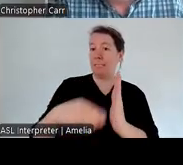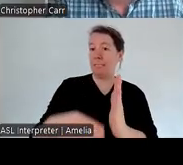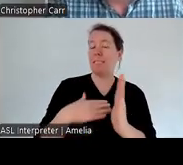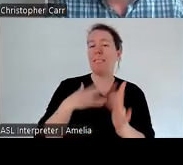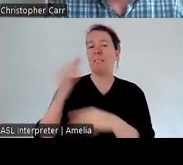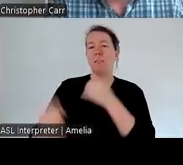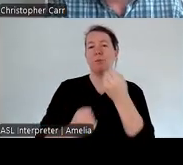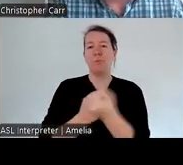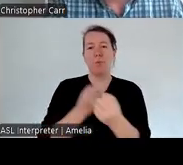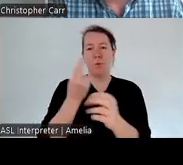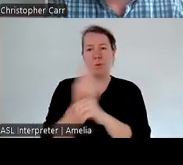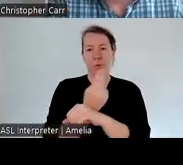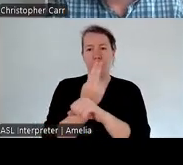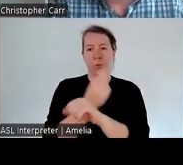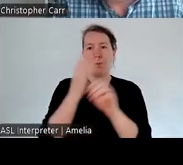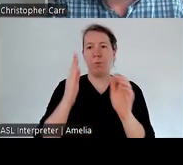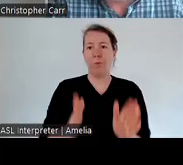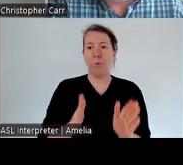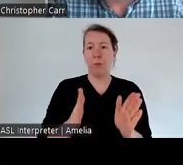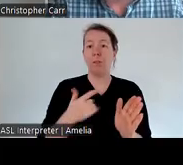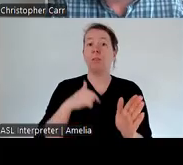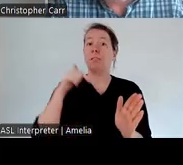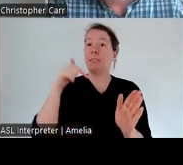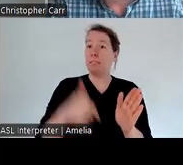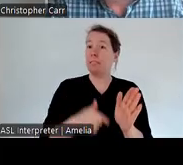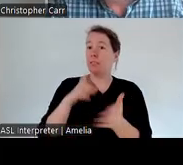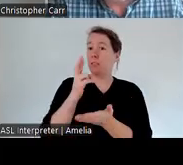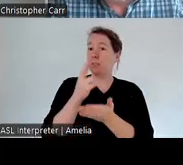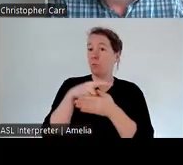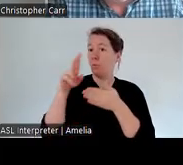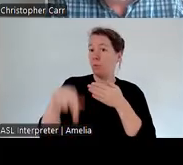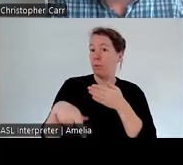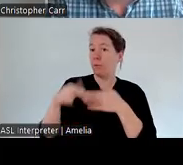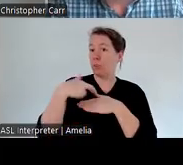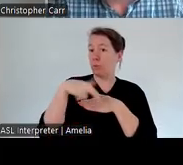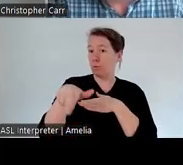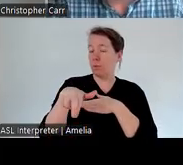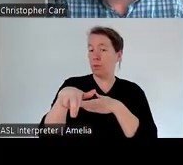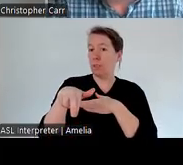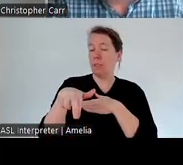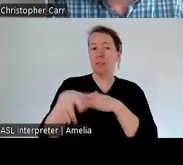The IFLA Library Reference Model defines five user tasks: find, identify,